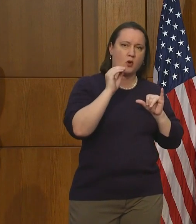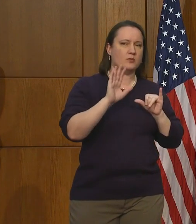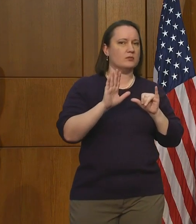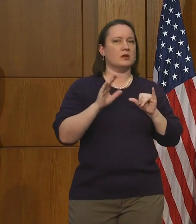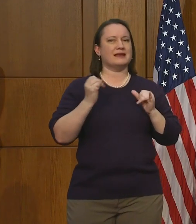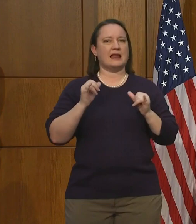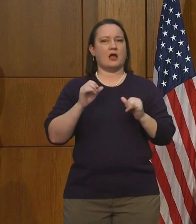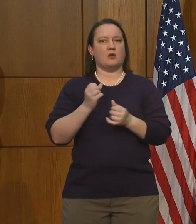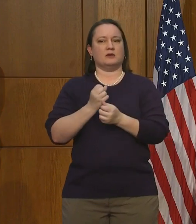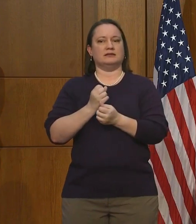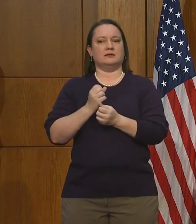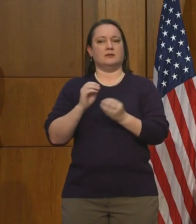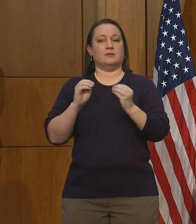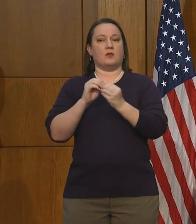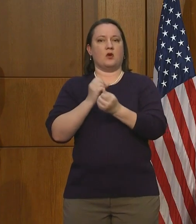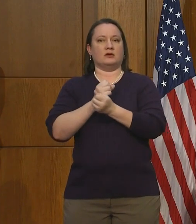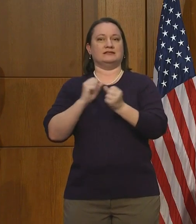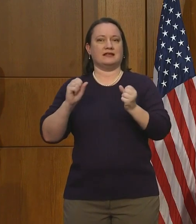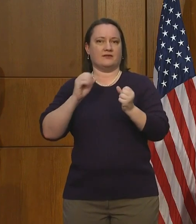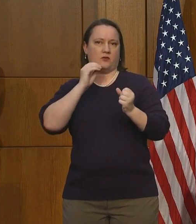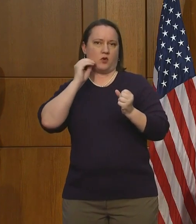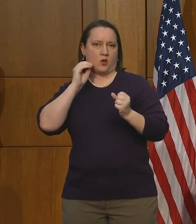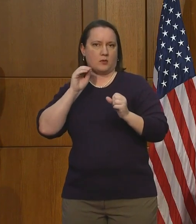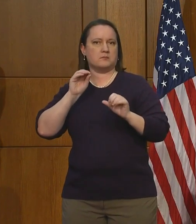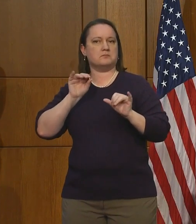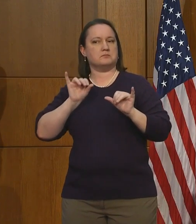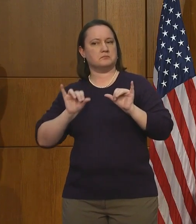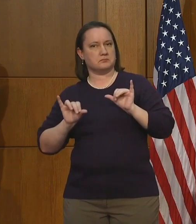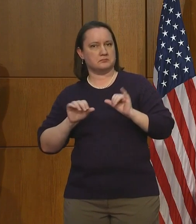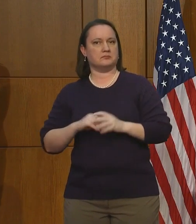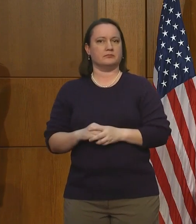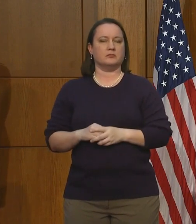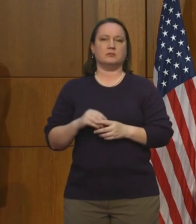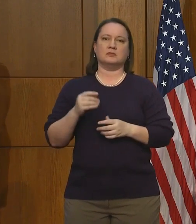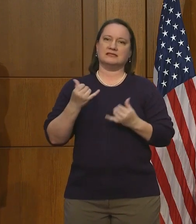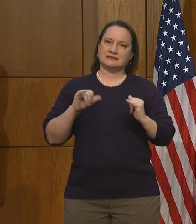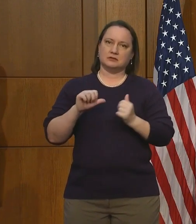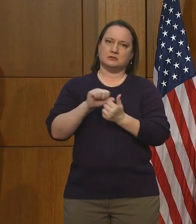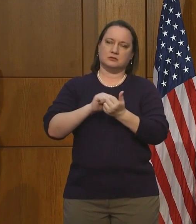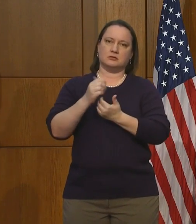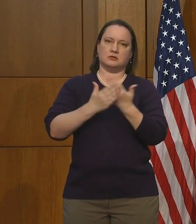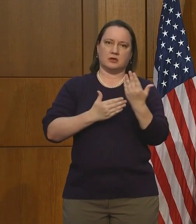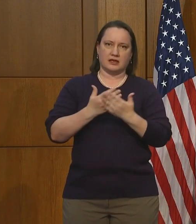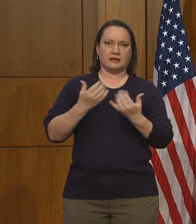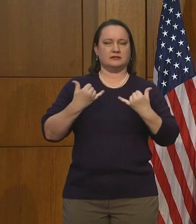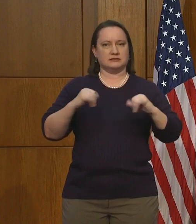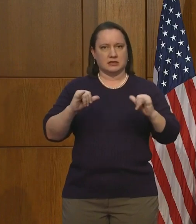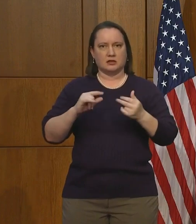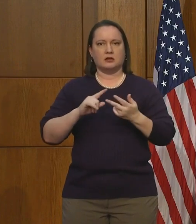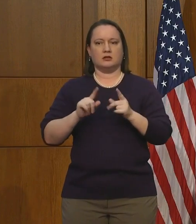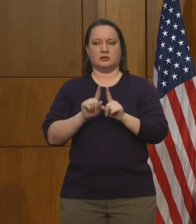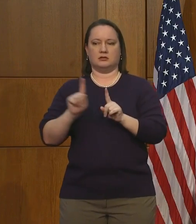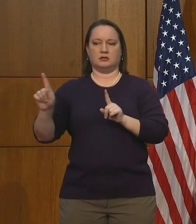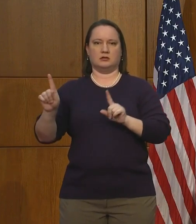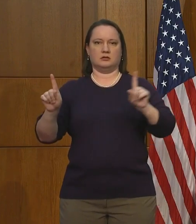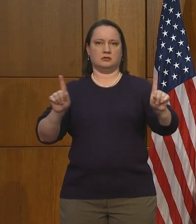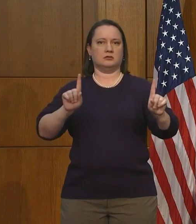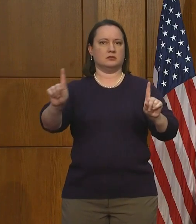KNOW WE'VE GONE FROM A STAY AT HOME TO A SAFER AT HOME. YOU